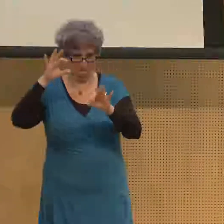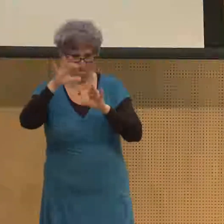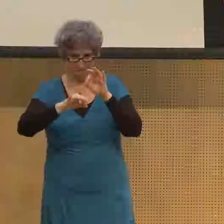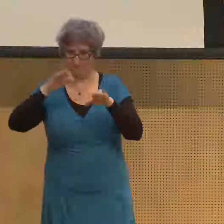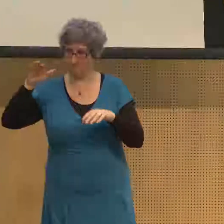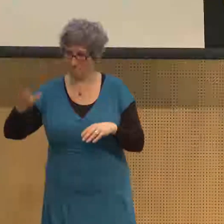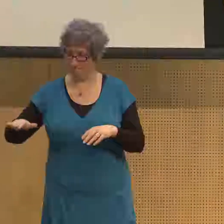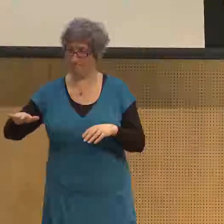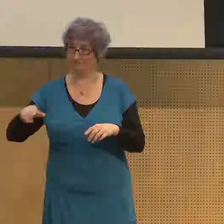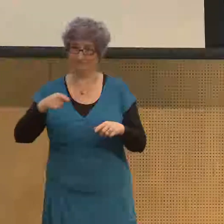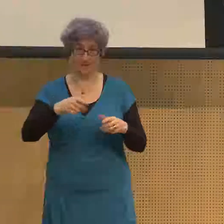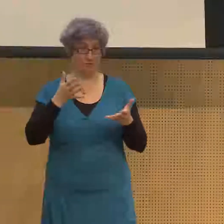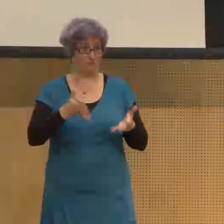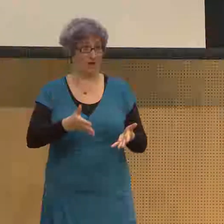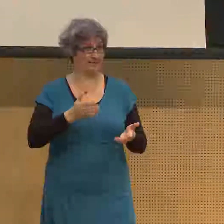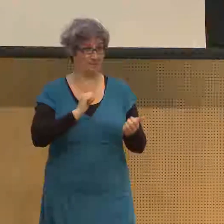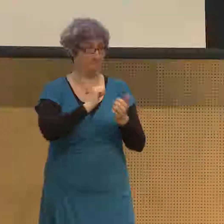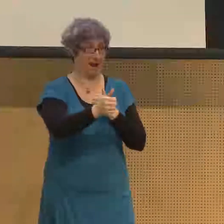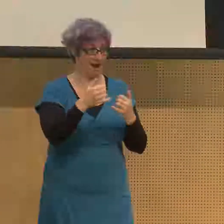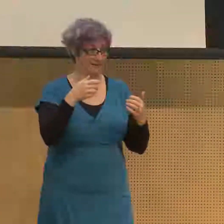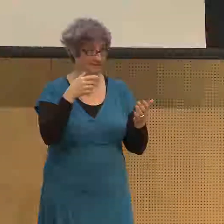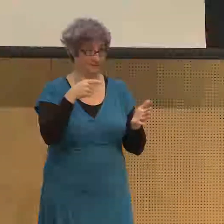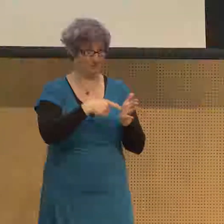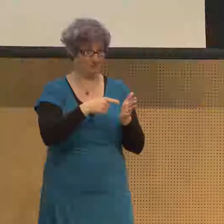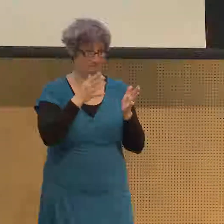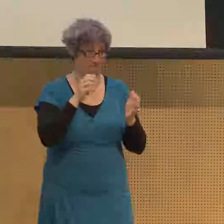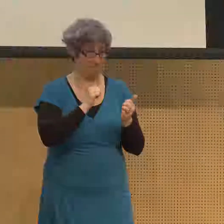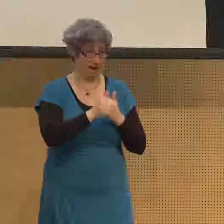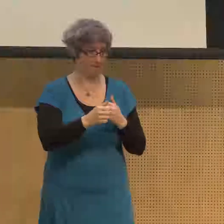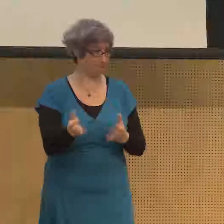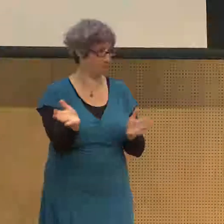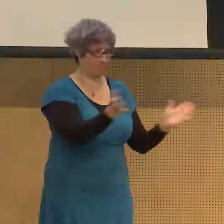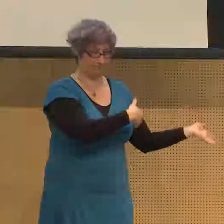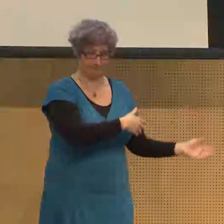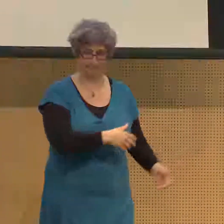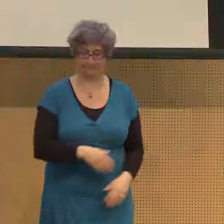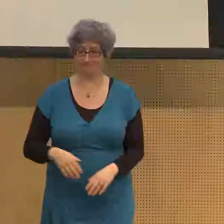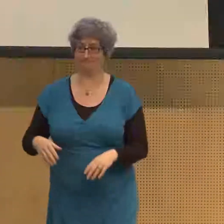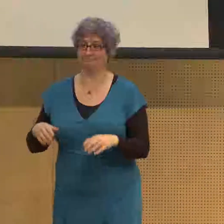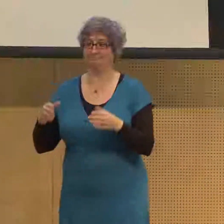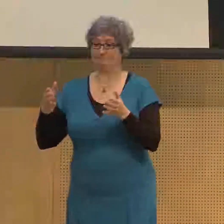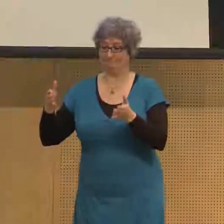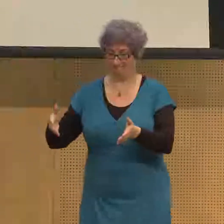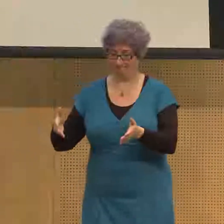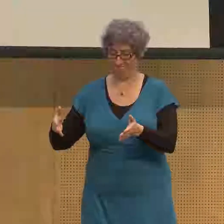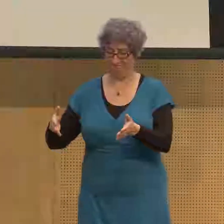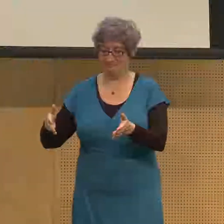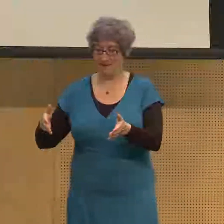by which deadlines had not passed yet. If the deadline has passed, I put them aside.